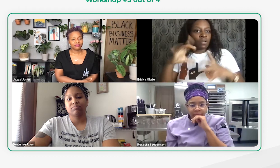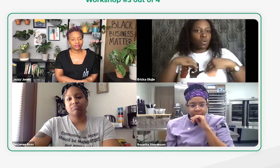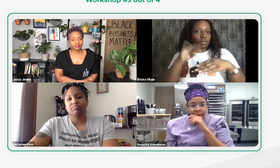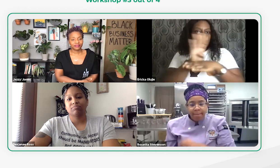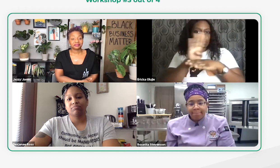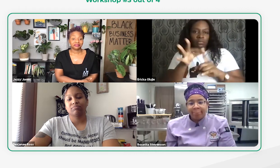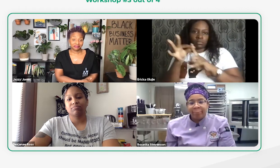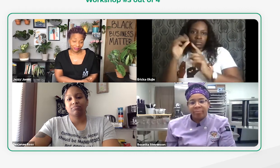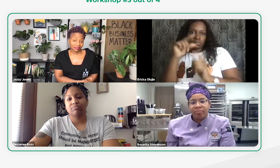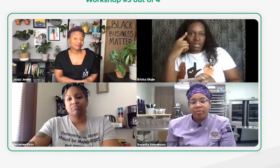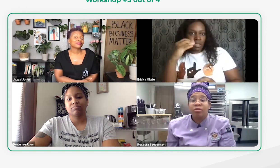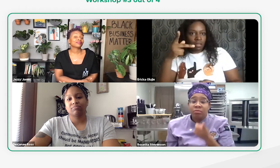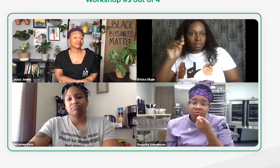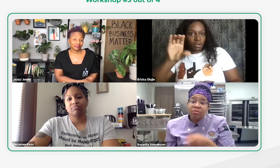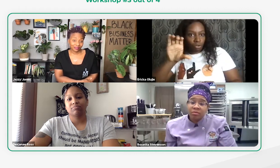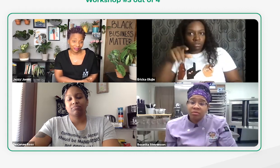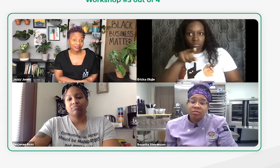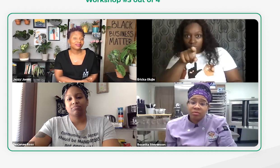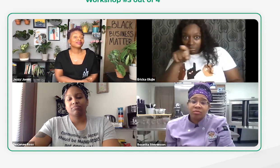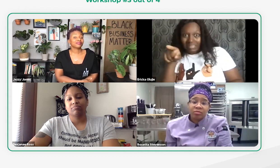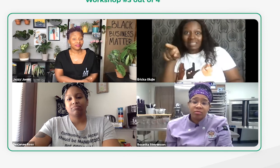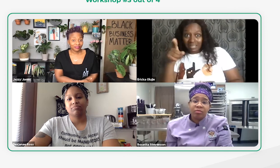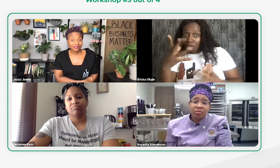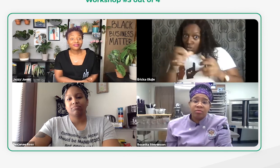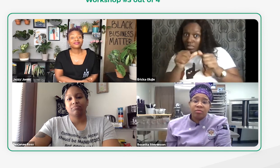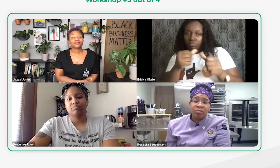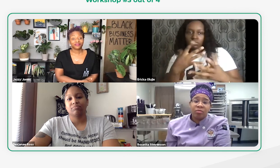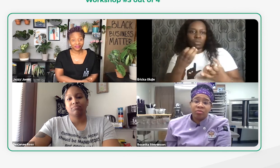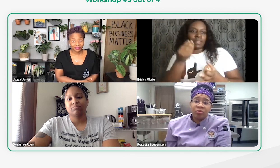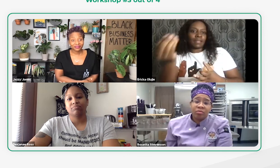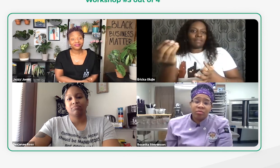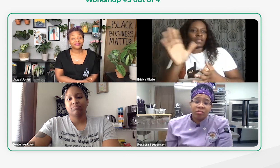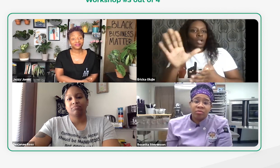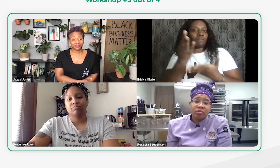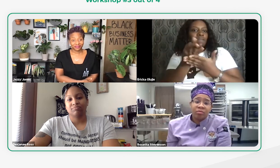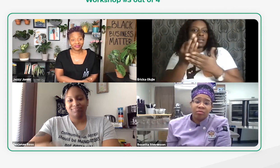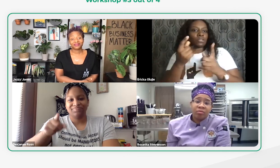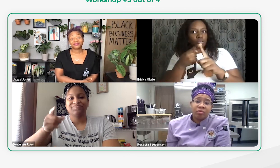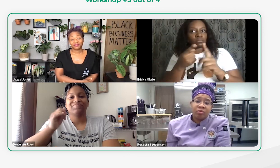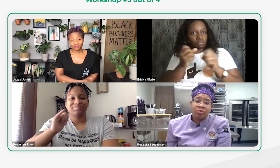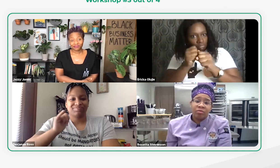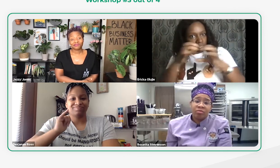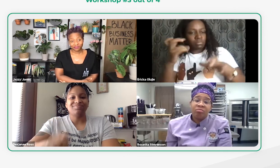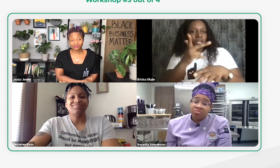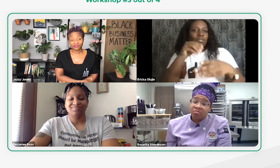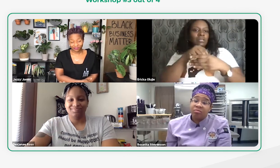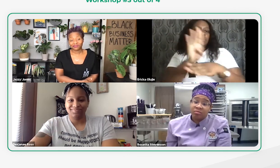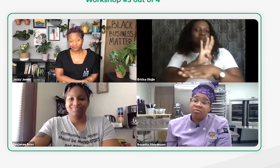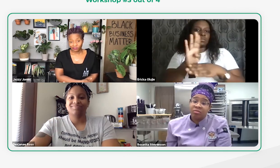meet the other deaf individuals. Especially Black and POC. I want the people to continue. Basically,